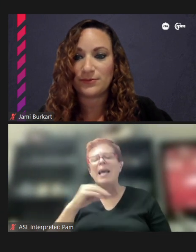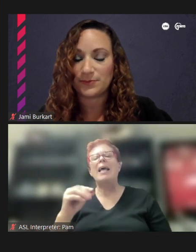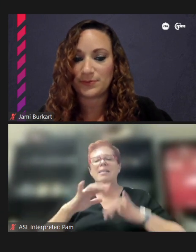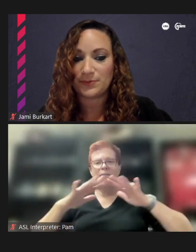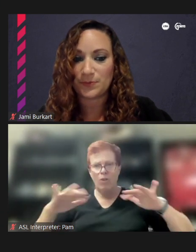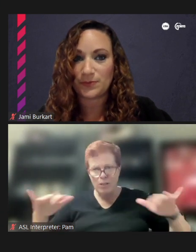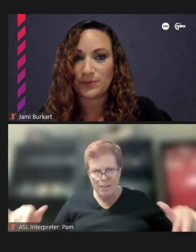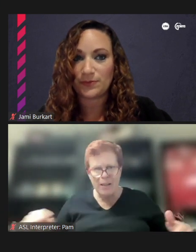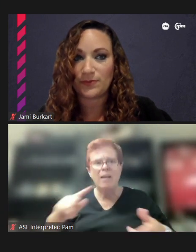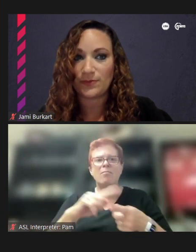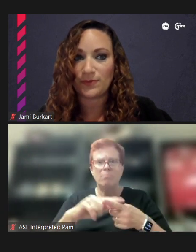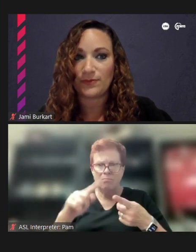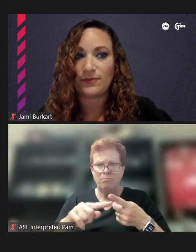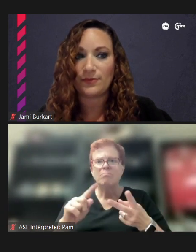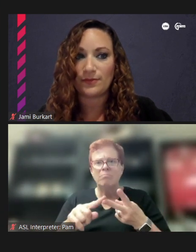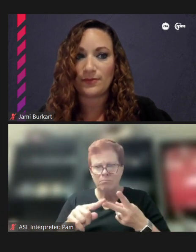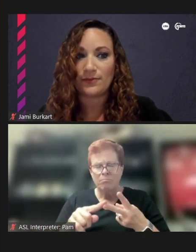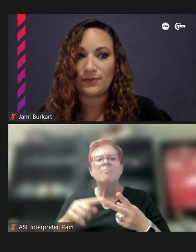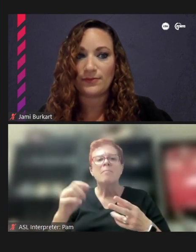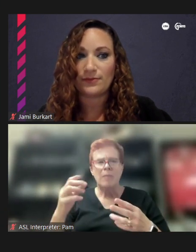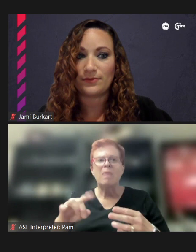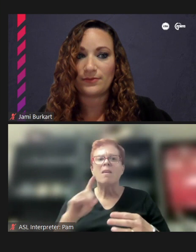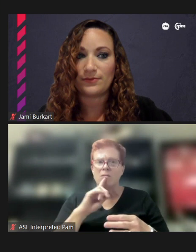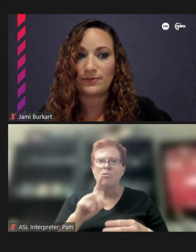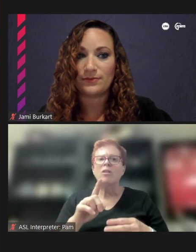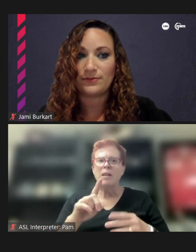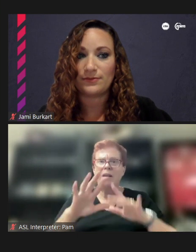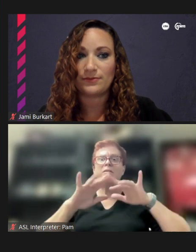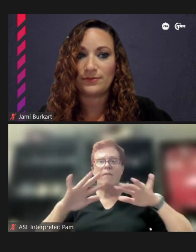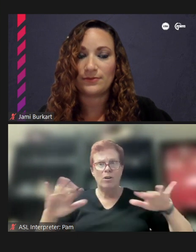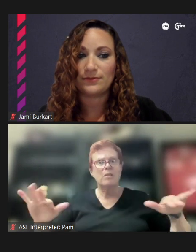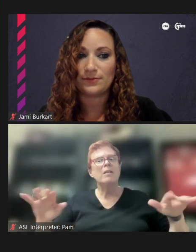what Uptown means to you, I mean it's certainly diversity in a number of different ways, right? It's